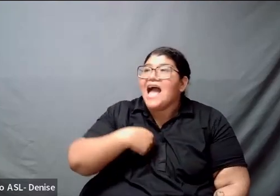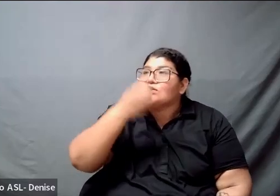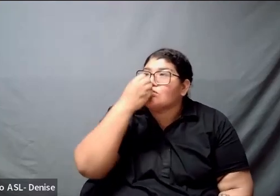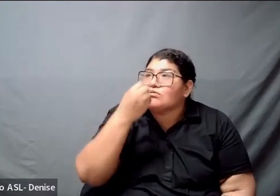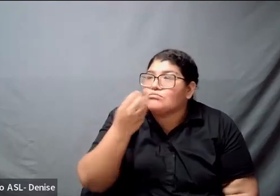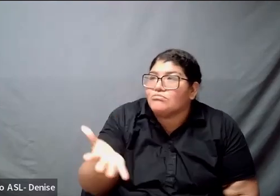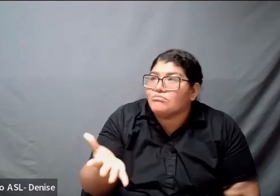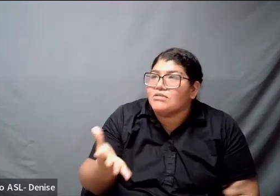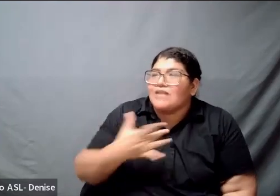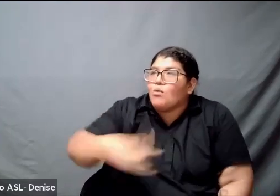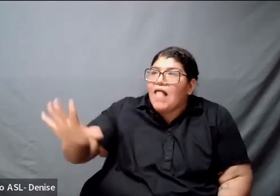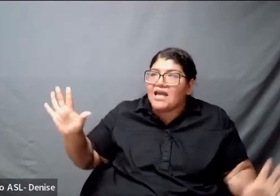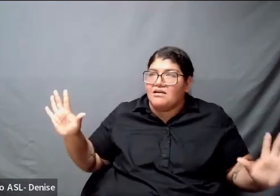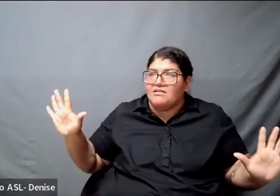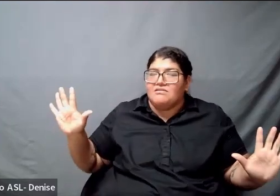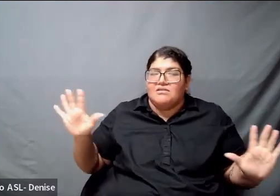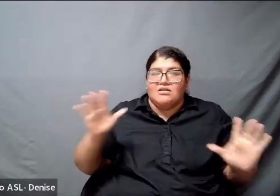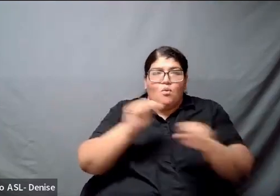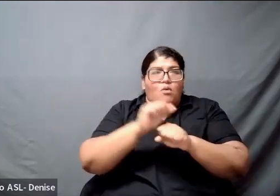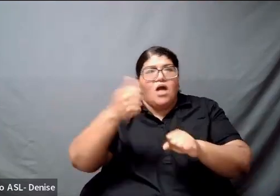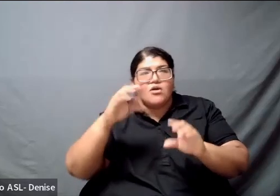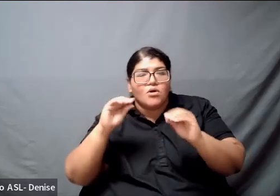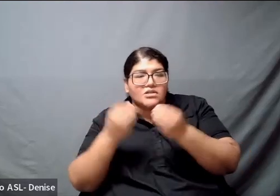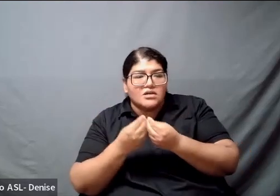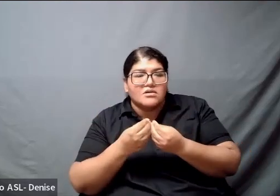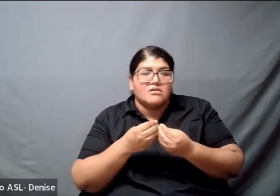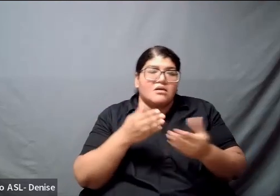They work with other organizations, national Coalition against Censorship, et cetera, et cetera.